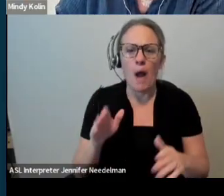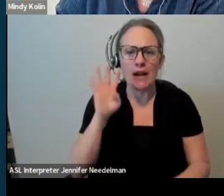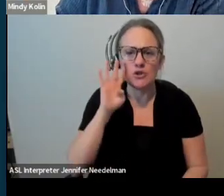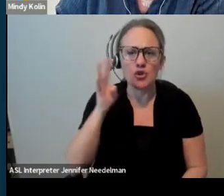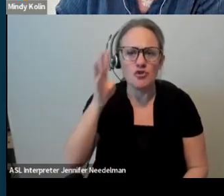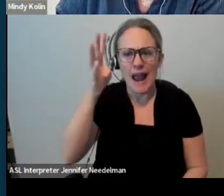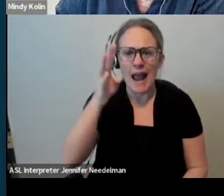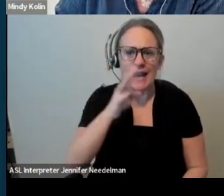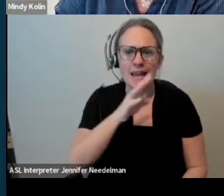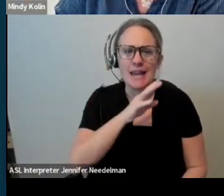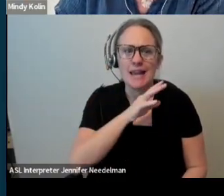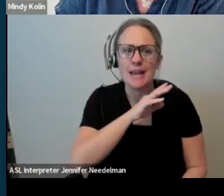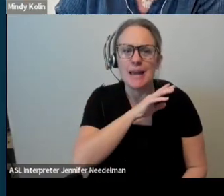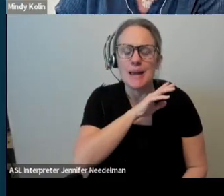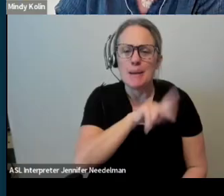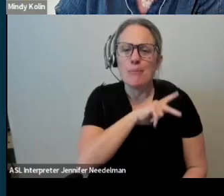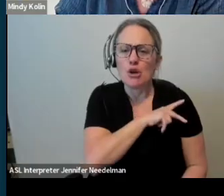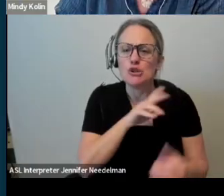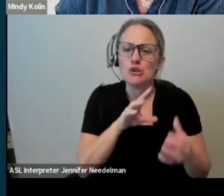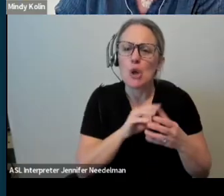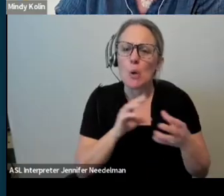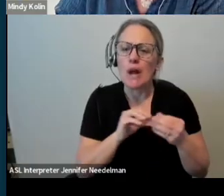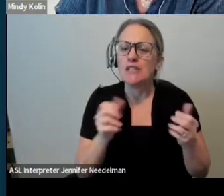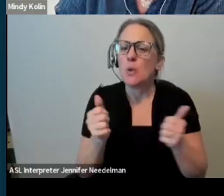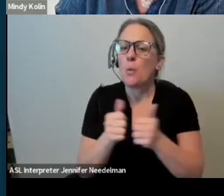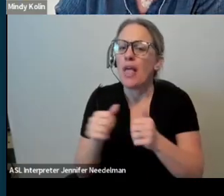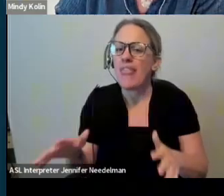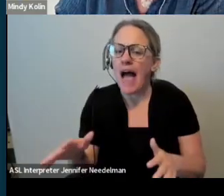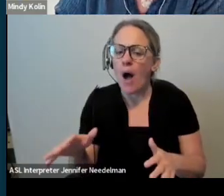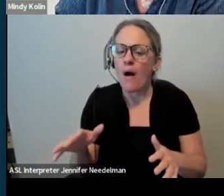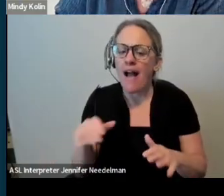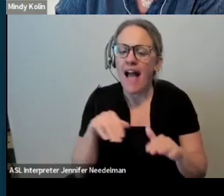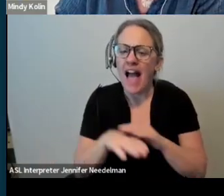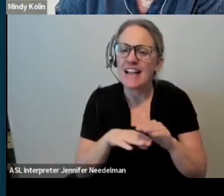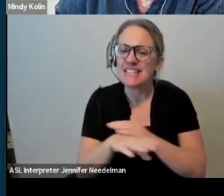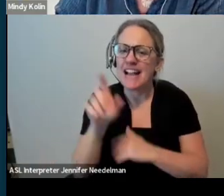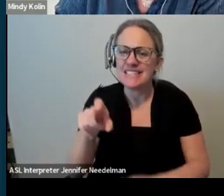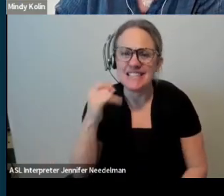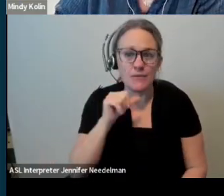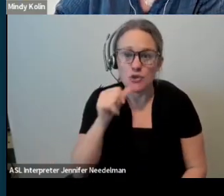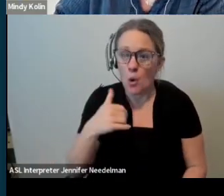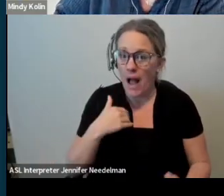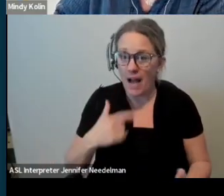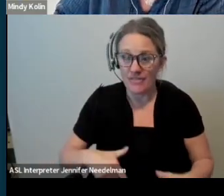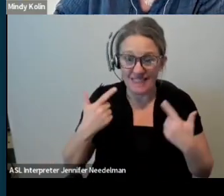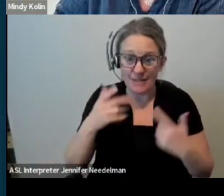with access needs if you don't have the lived experience in terms of accurate representation?